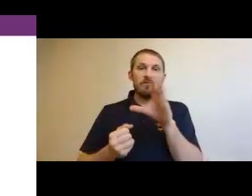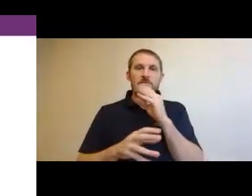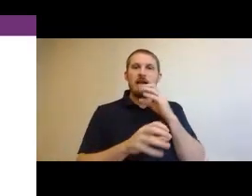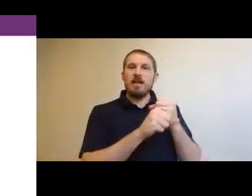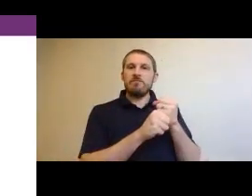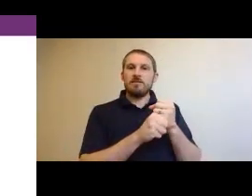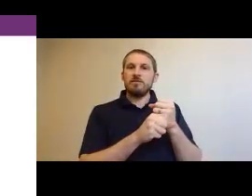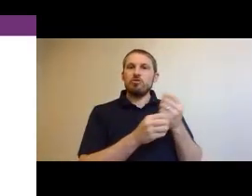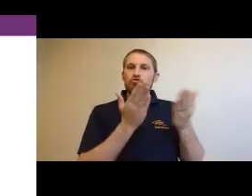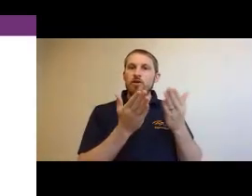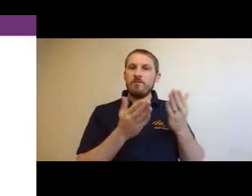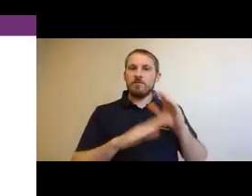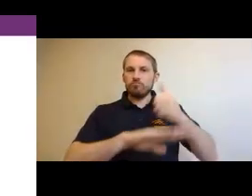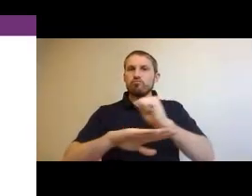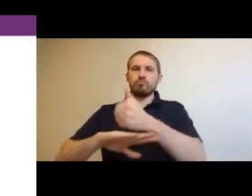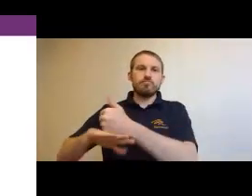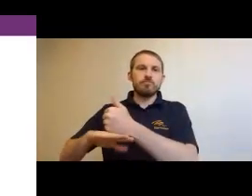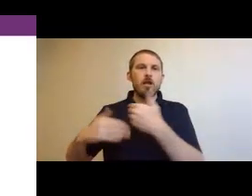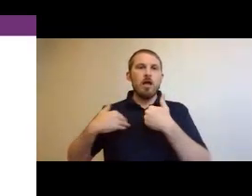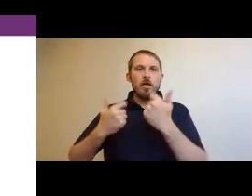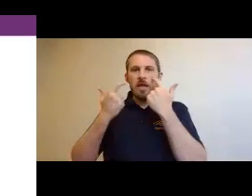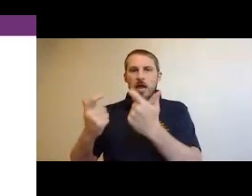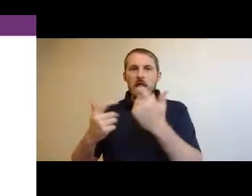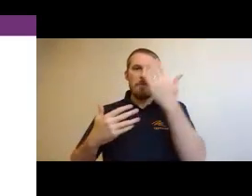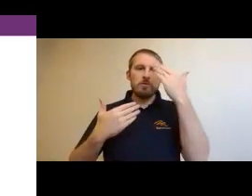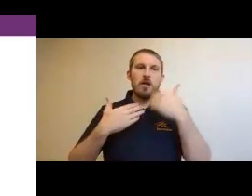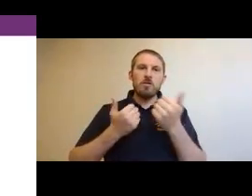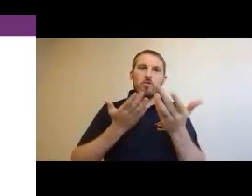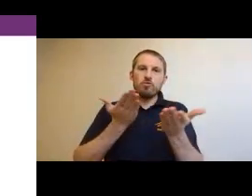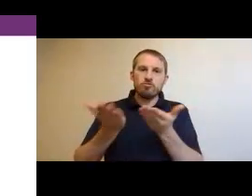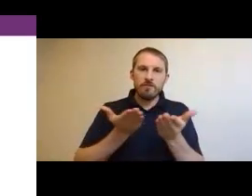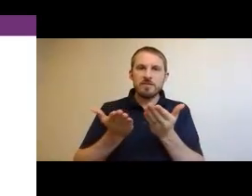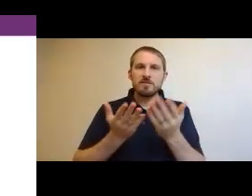such as healthcare, the mental health services, education,